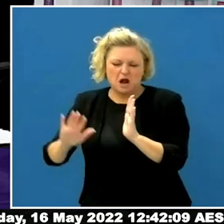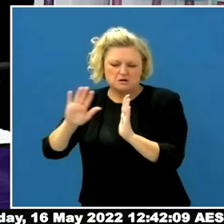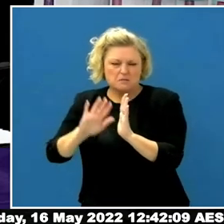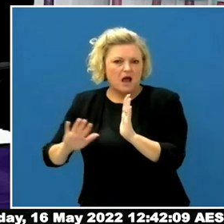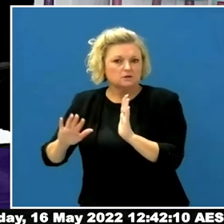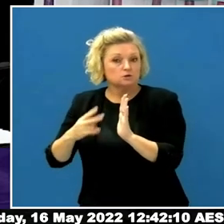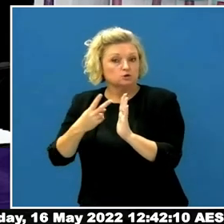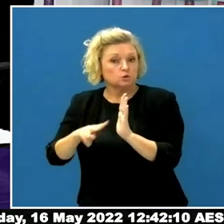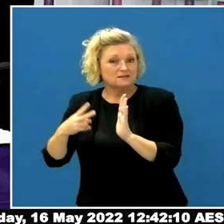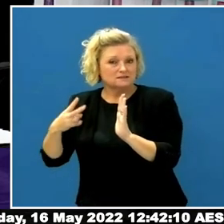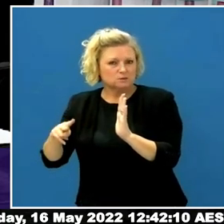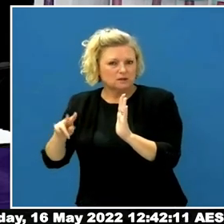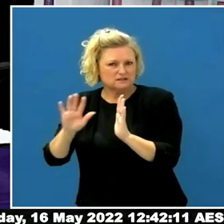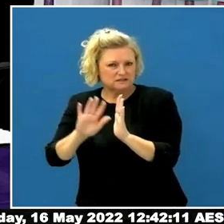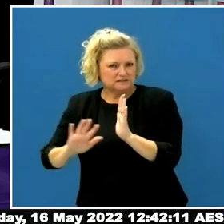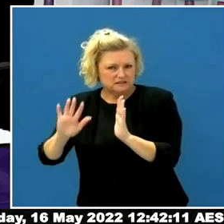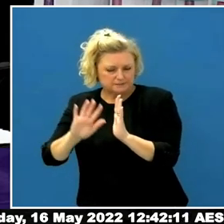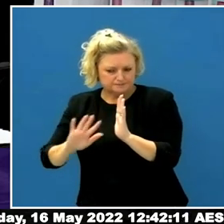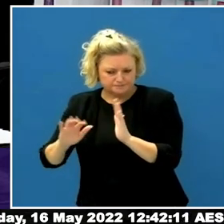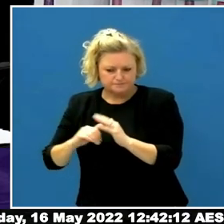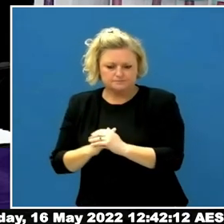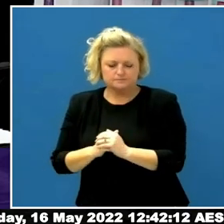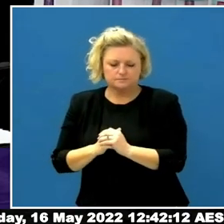number for January in the light of what Sally has said.